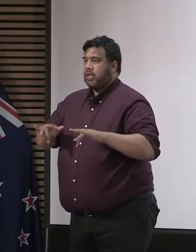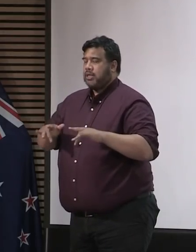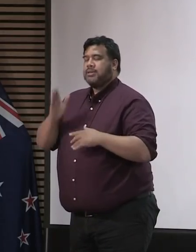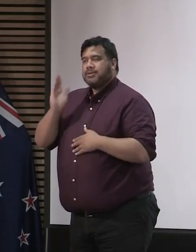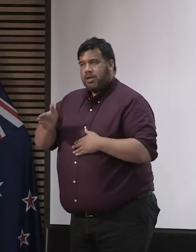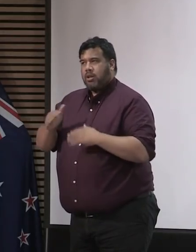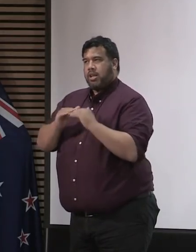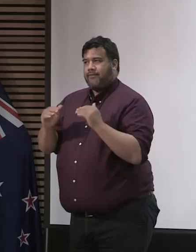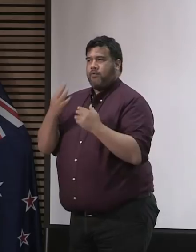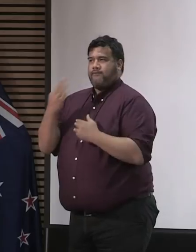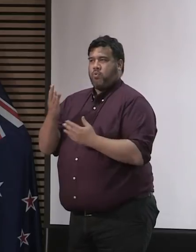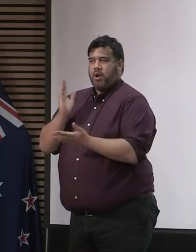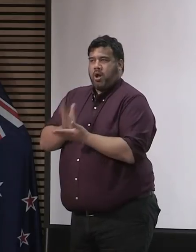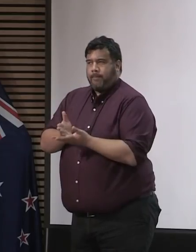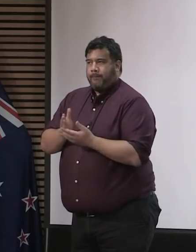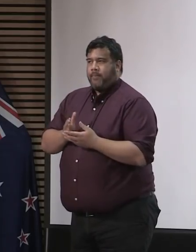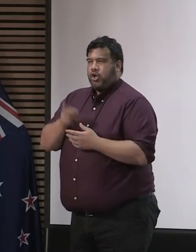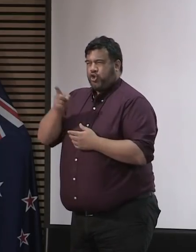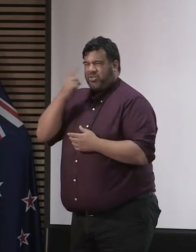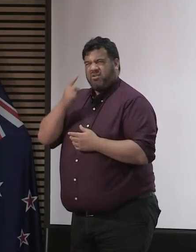While I know there will be things we are all looking forward to under alert level 3, we